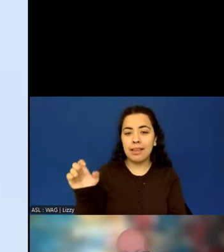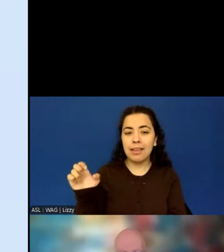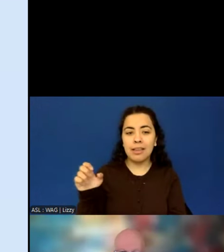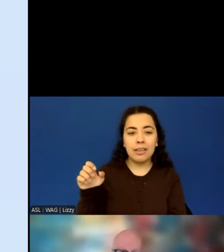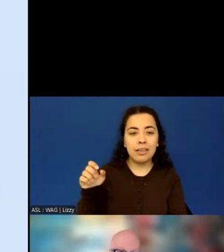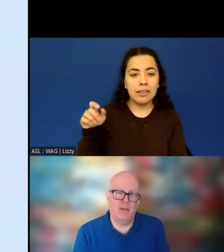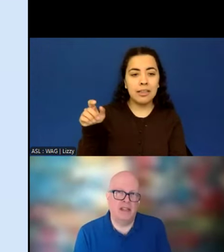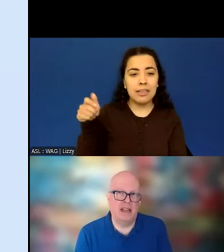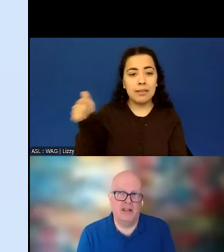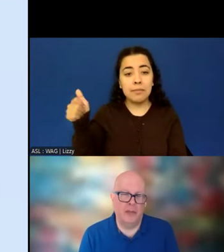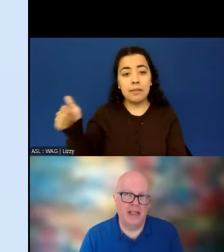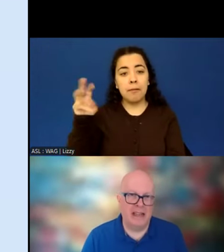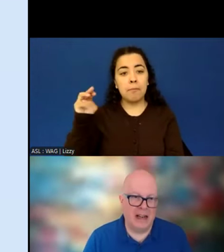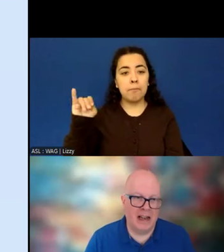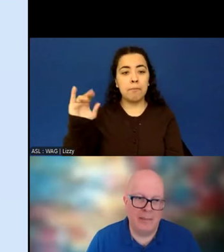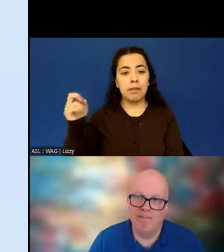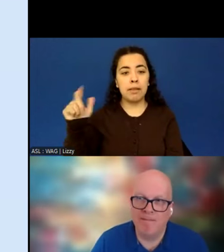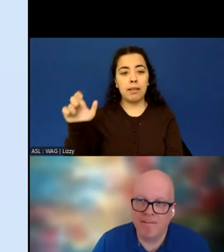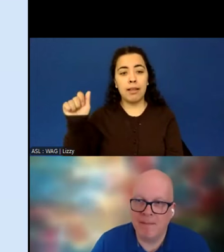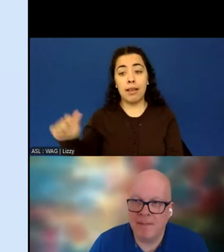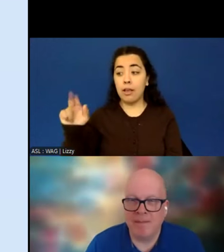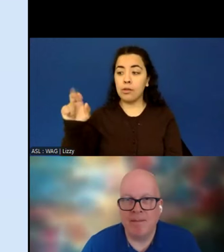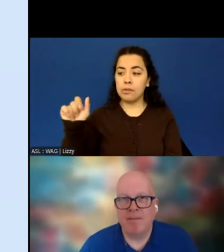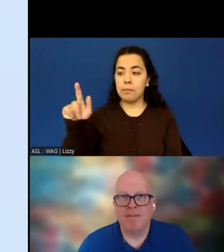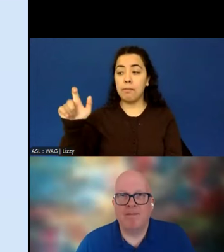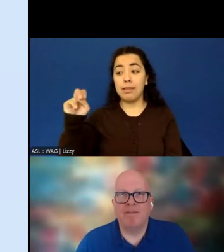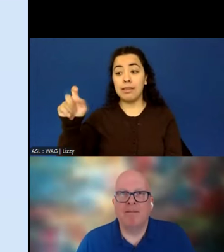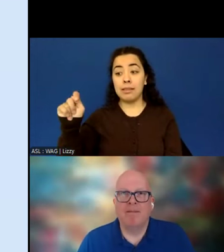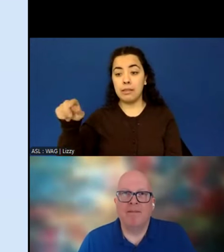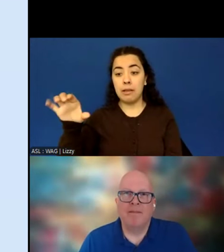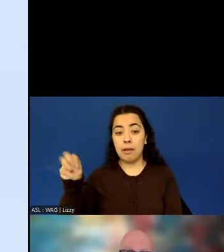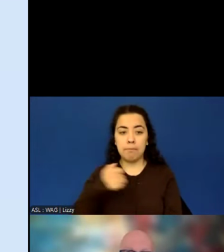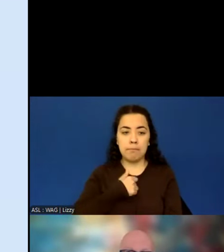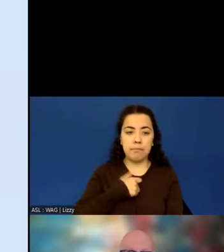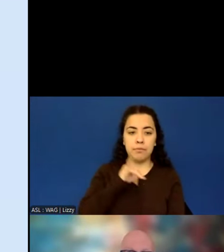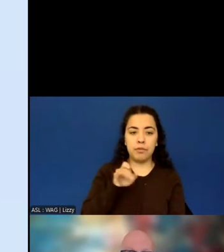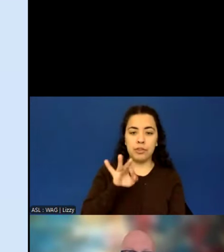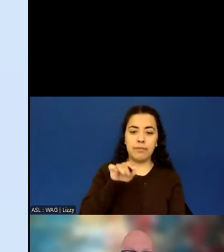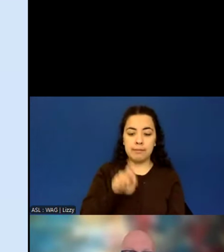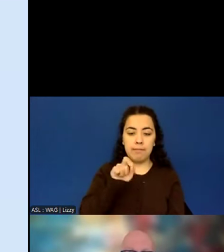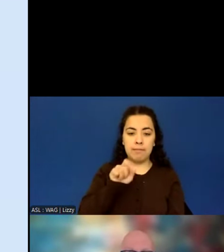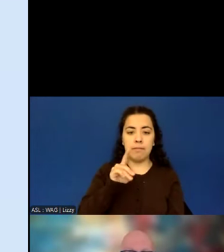and I'm JeffAdams@UsableNet.com. >> MALCOLM MEISTRELL: Thank you very